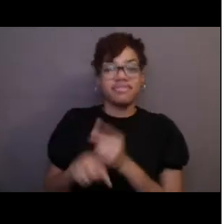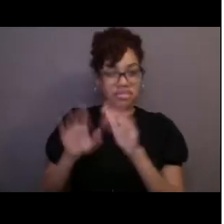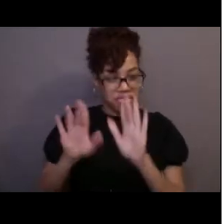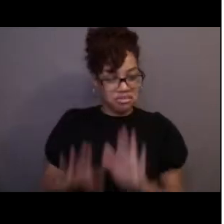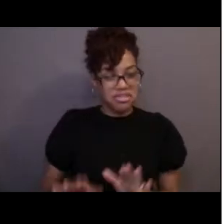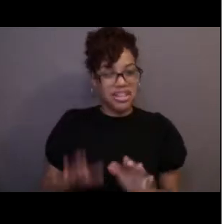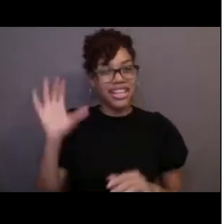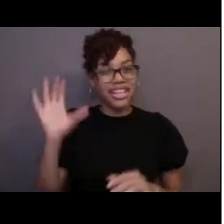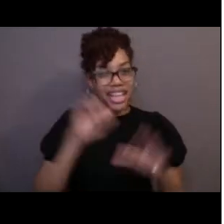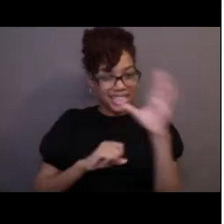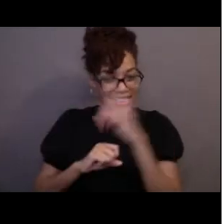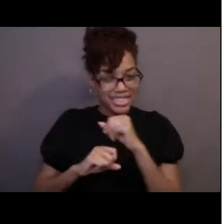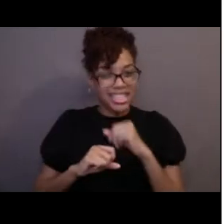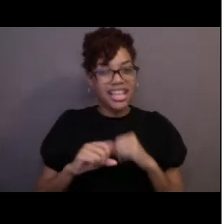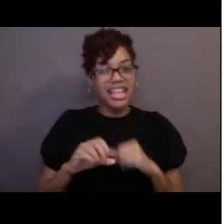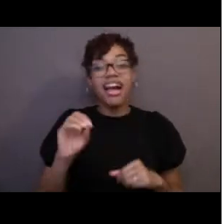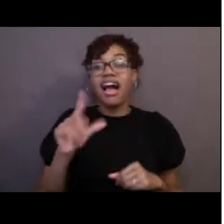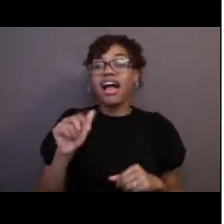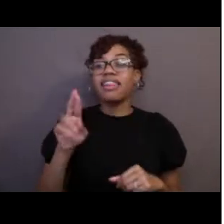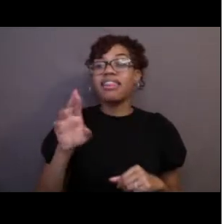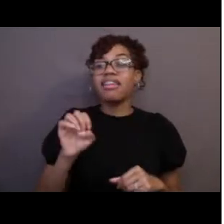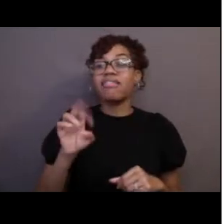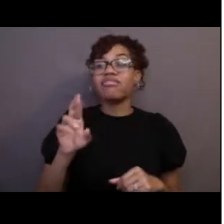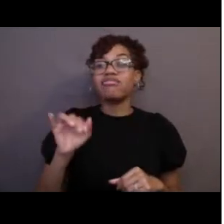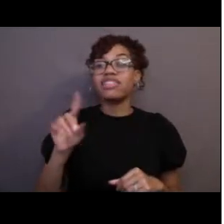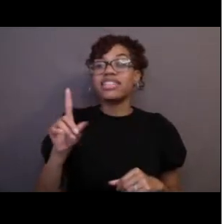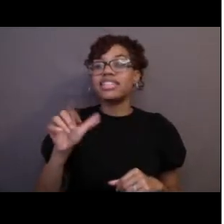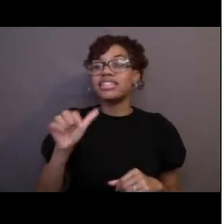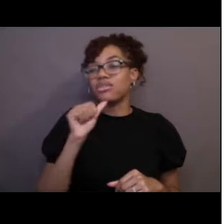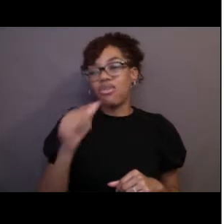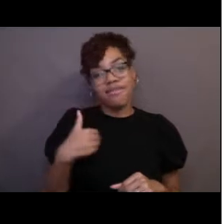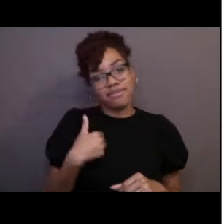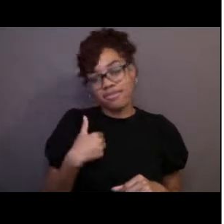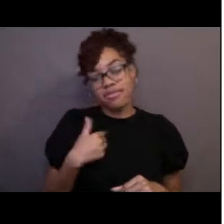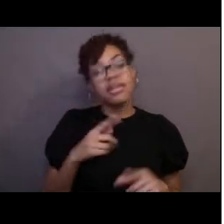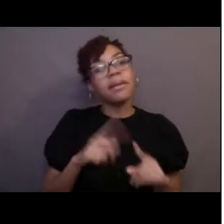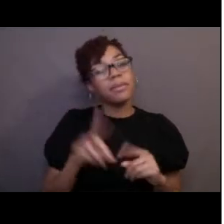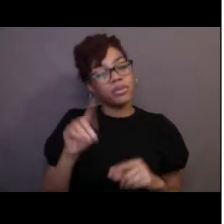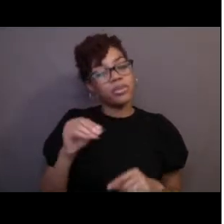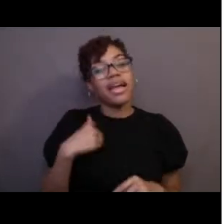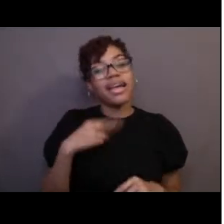Olive ridleys, we don't have olive ridleys here, but we do have Kemp's, we have greens,